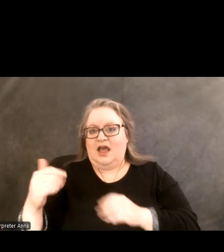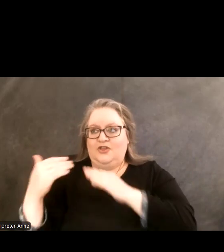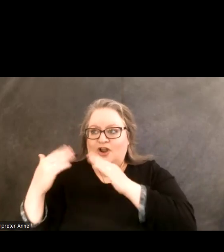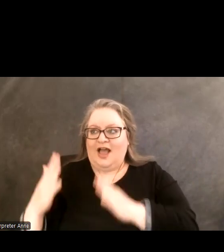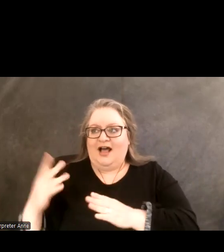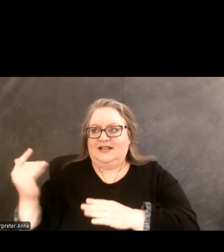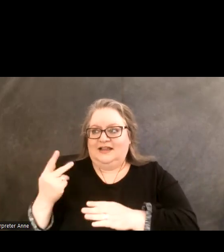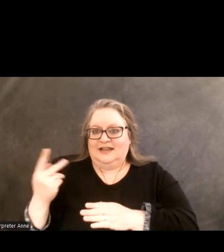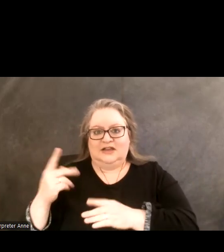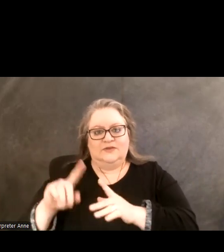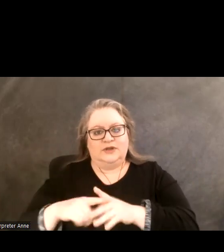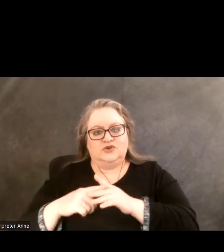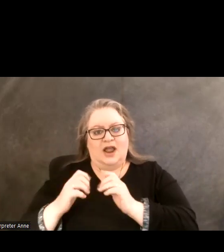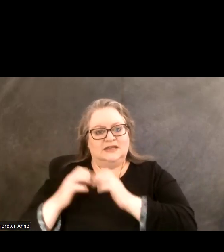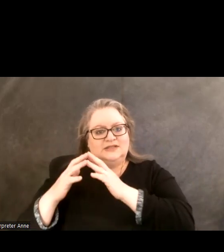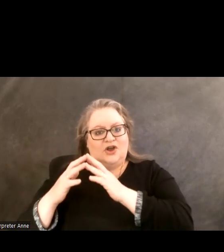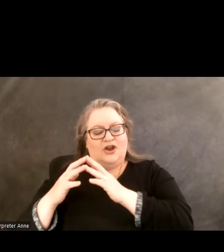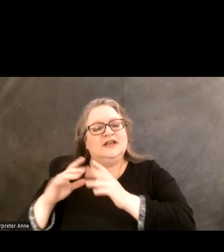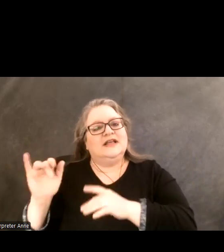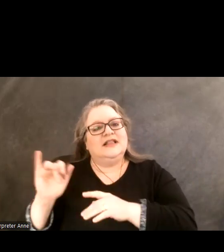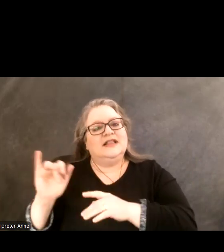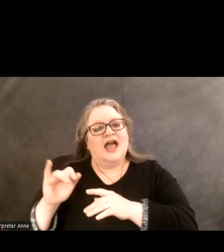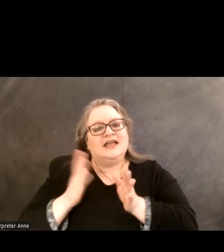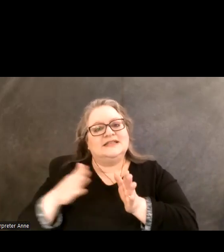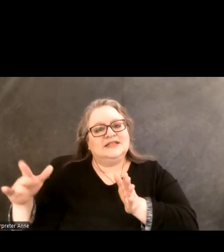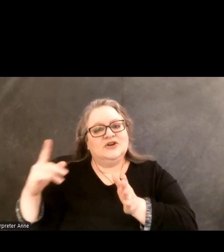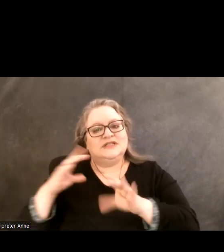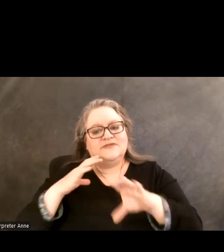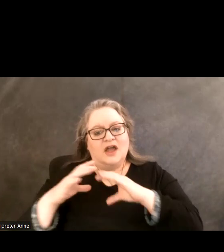trying to start, a series of conversation particularly with